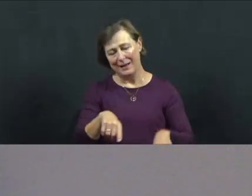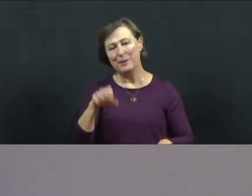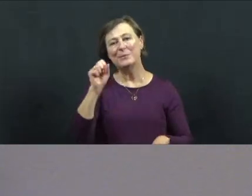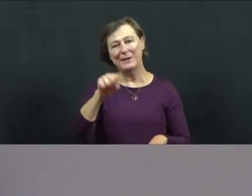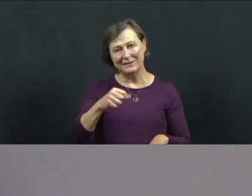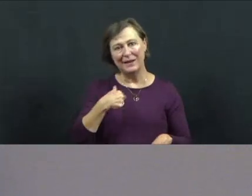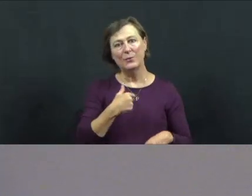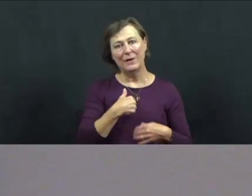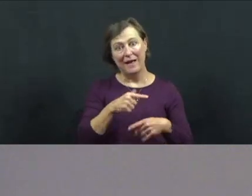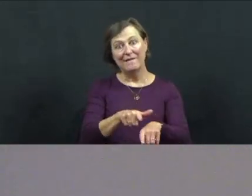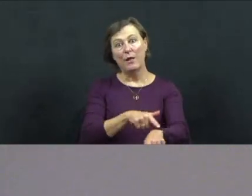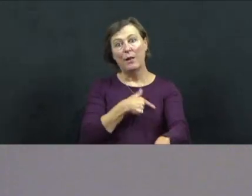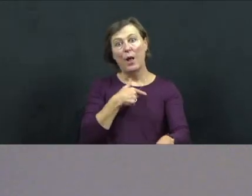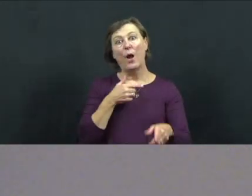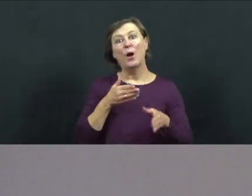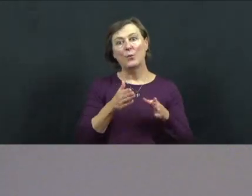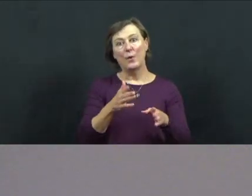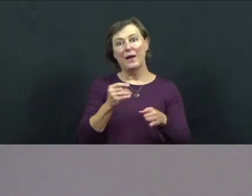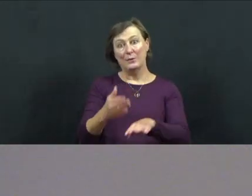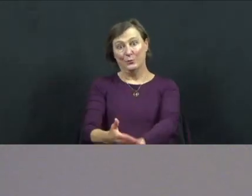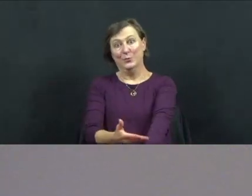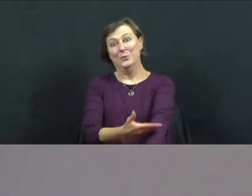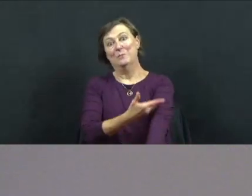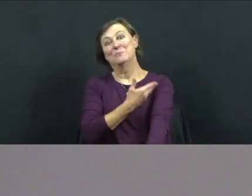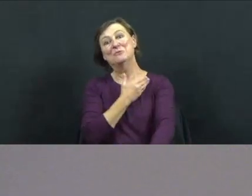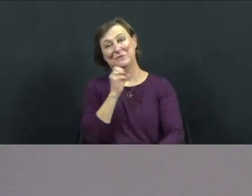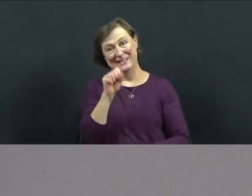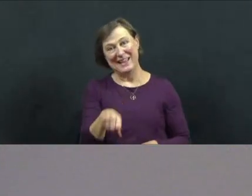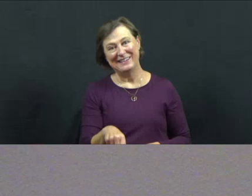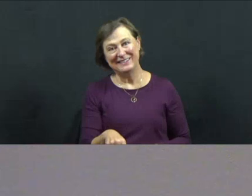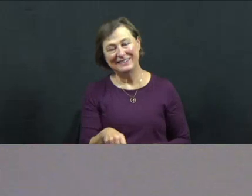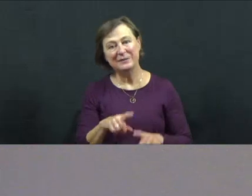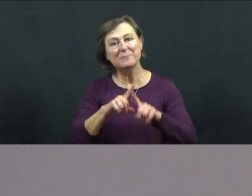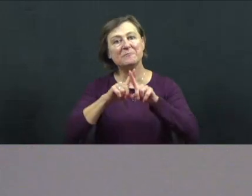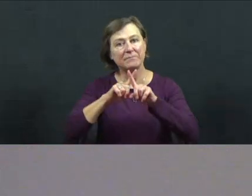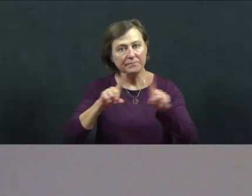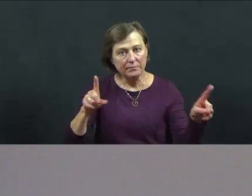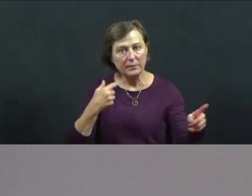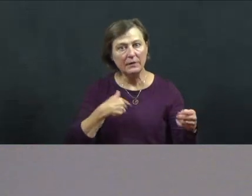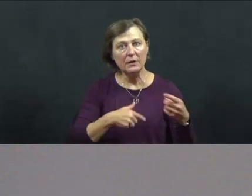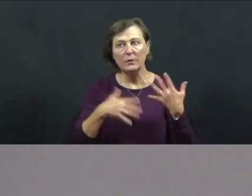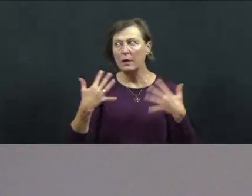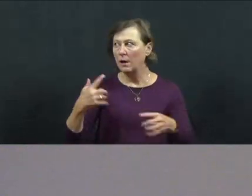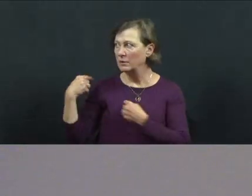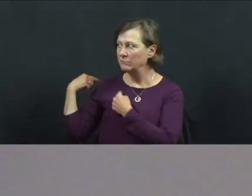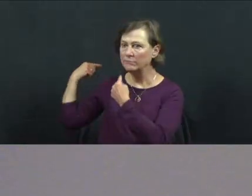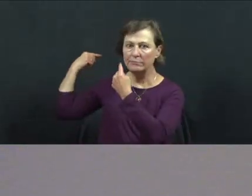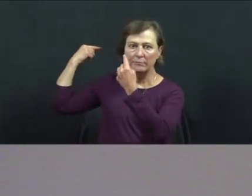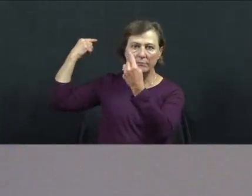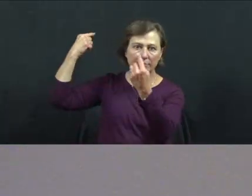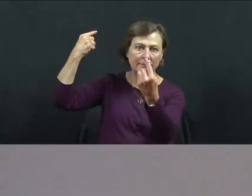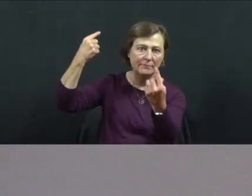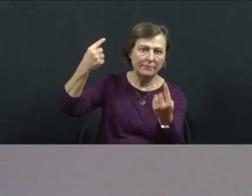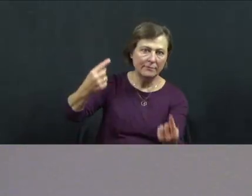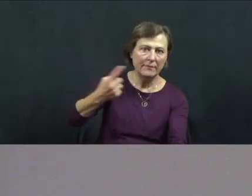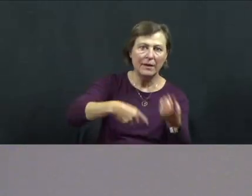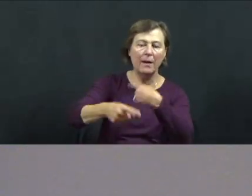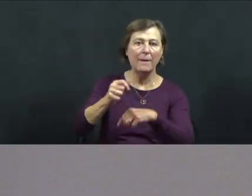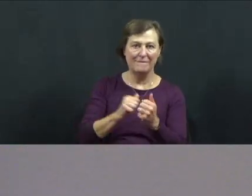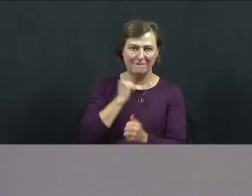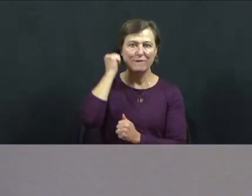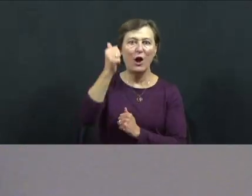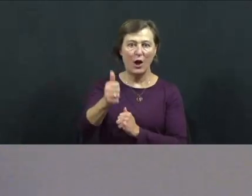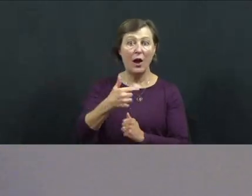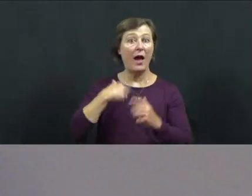long way to go, but we have come so far. I celebrate the courage it took